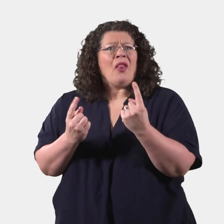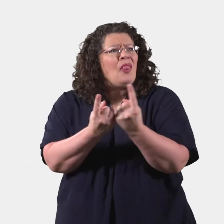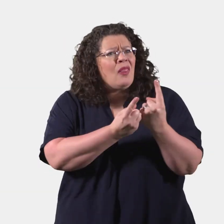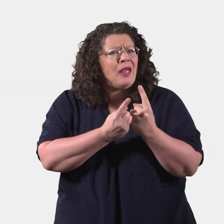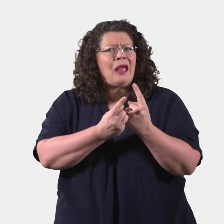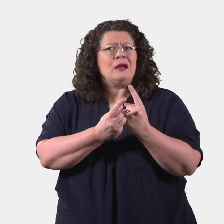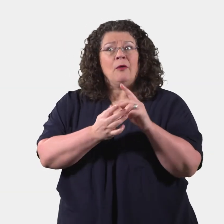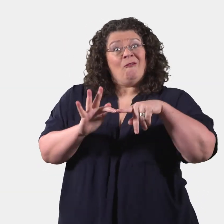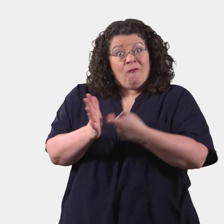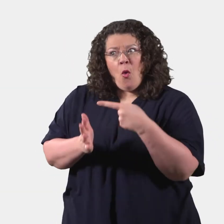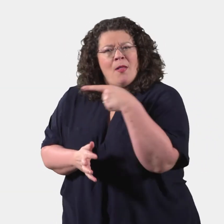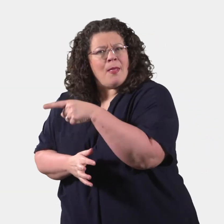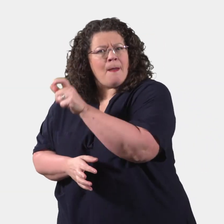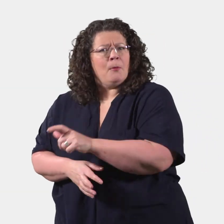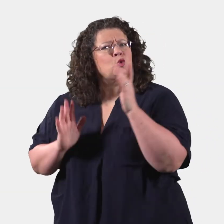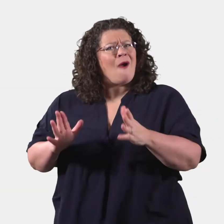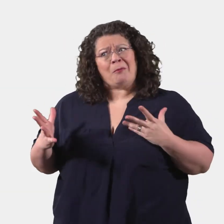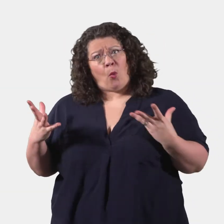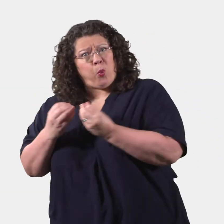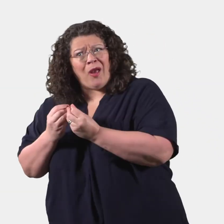or doing things for them, even when you're not with them.